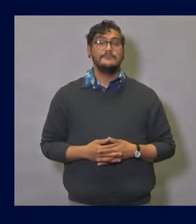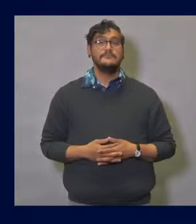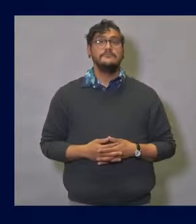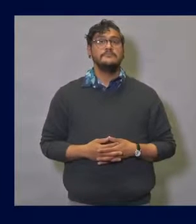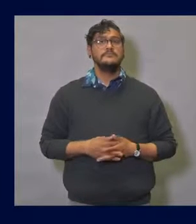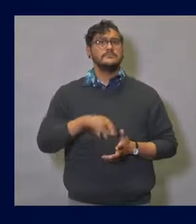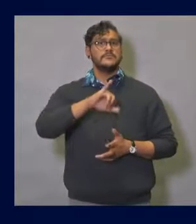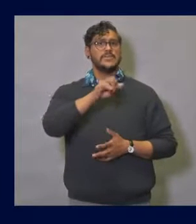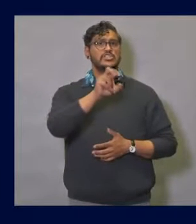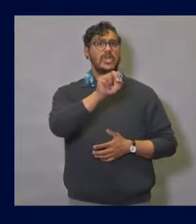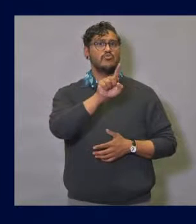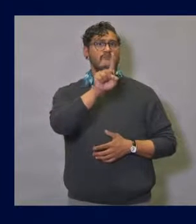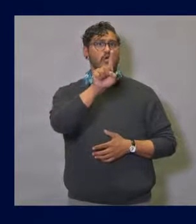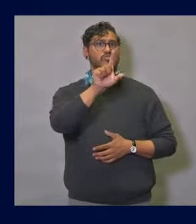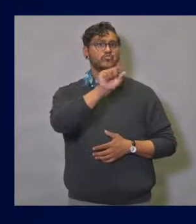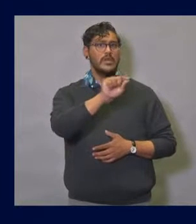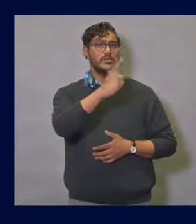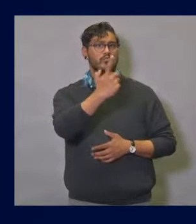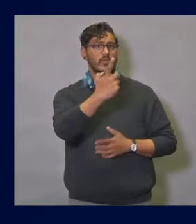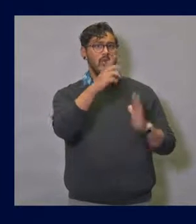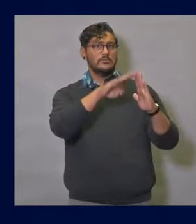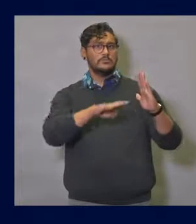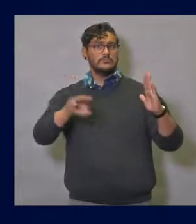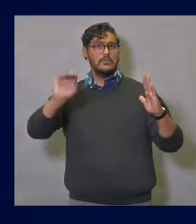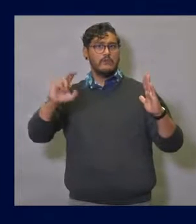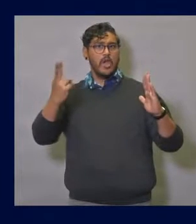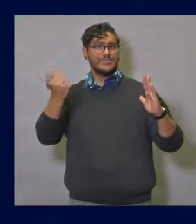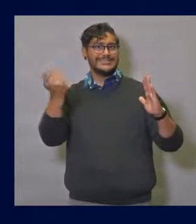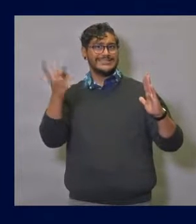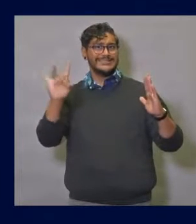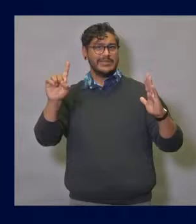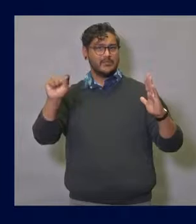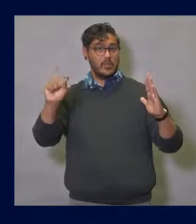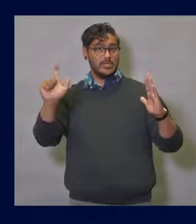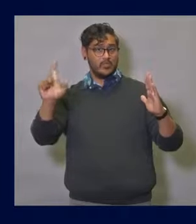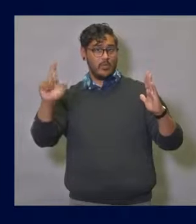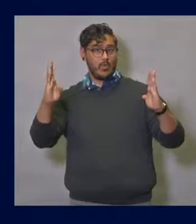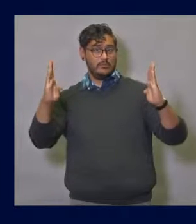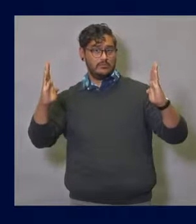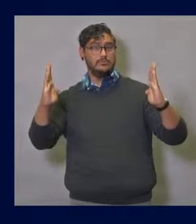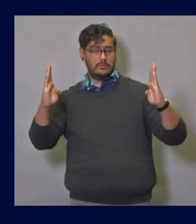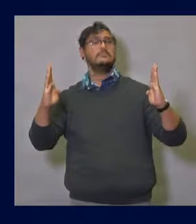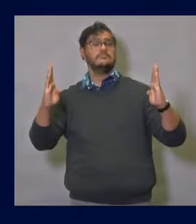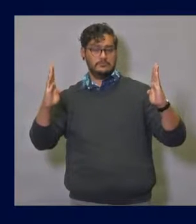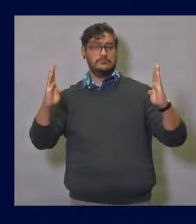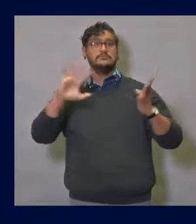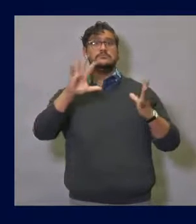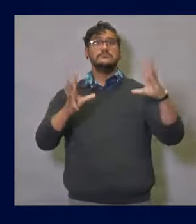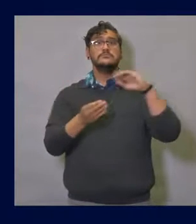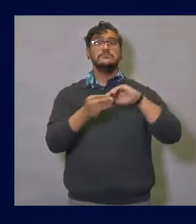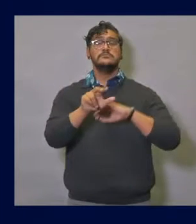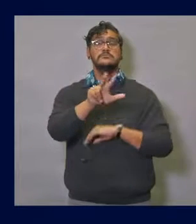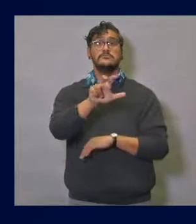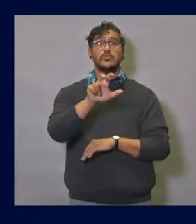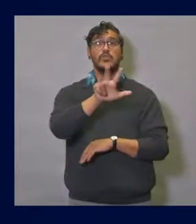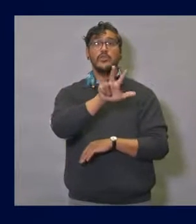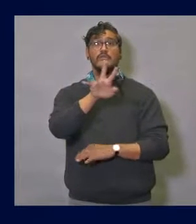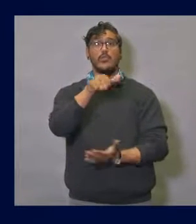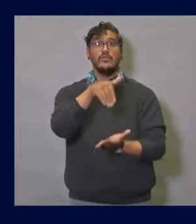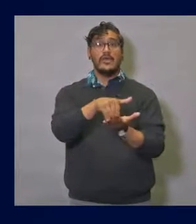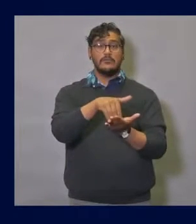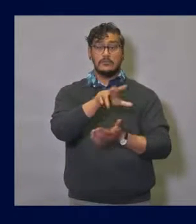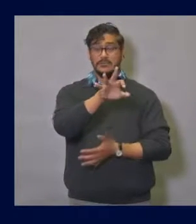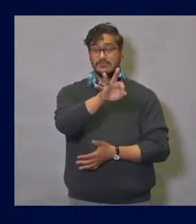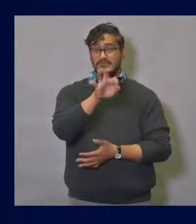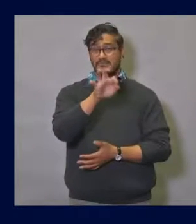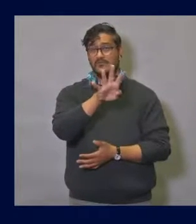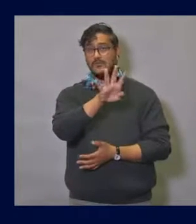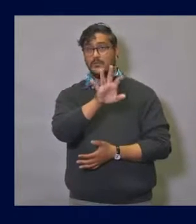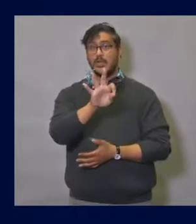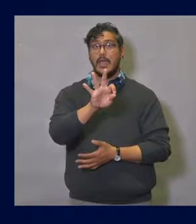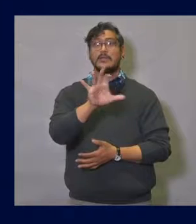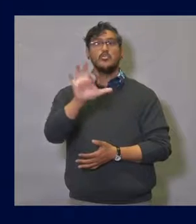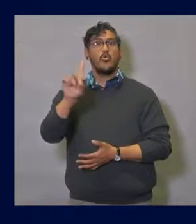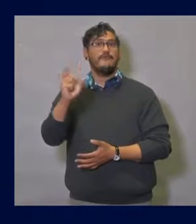I WILL TAKE THE NEXT SLIDE.